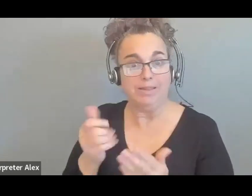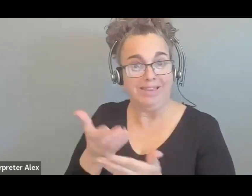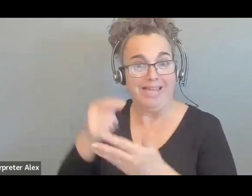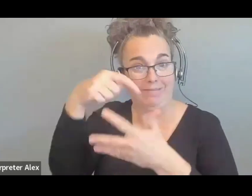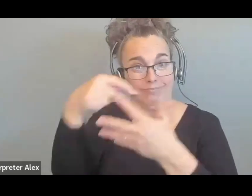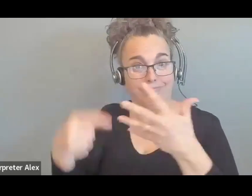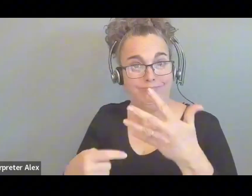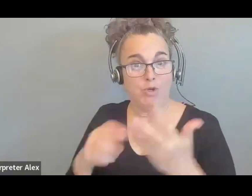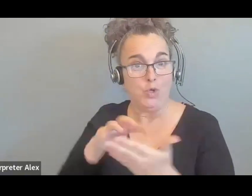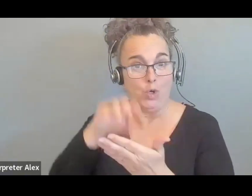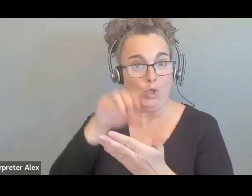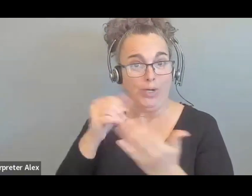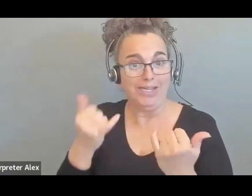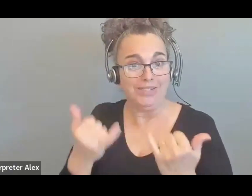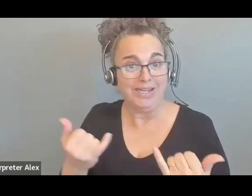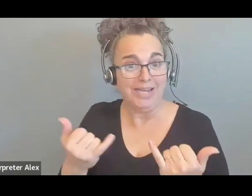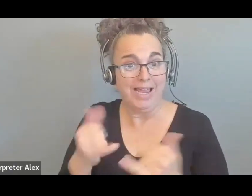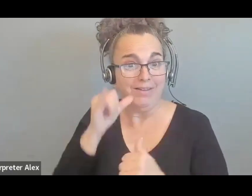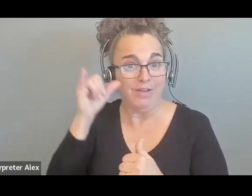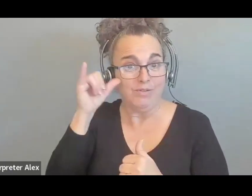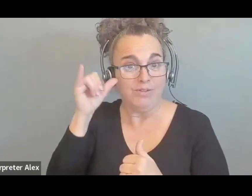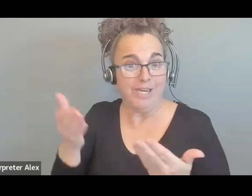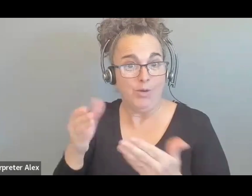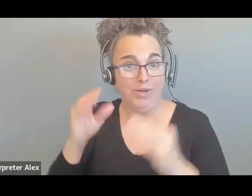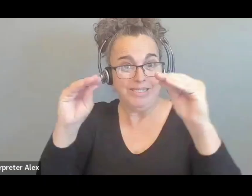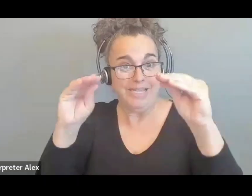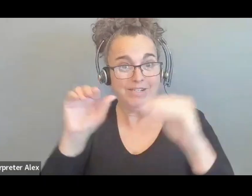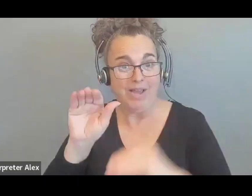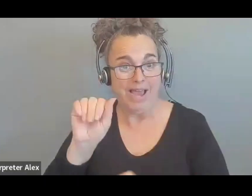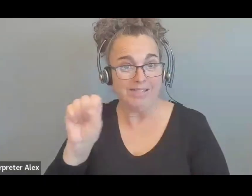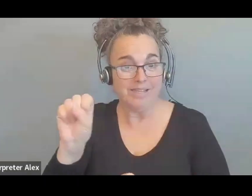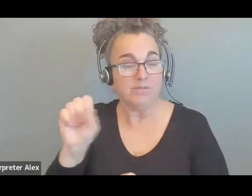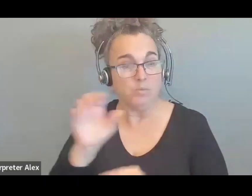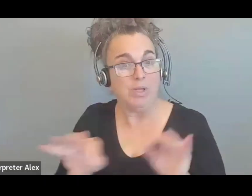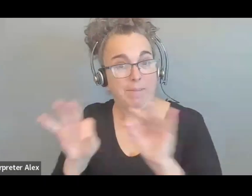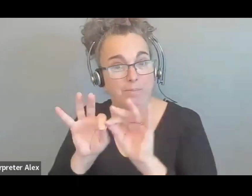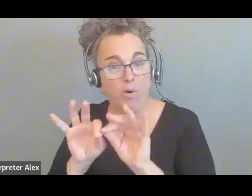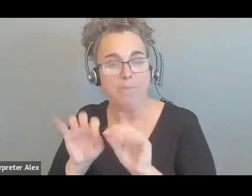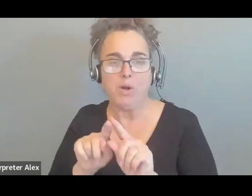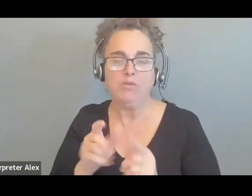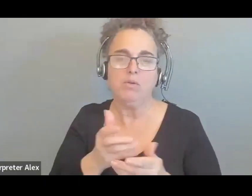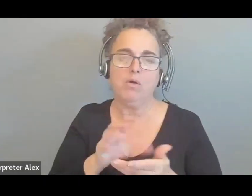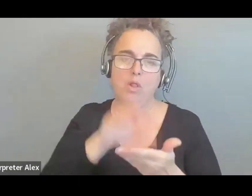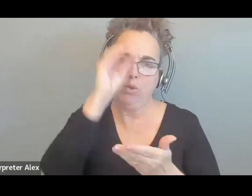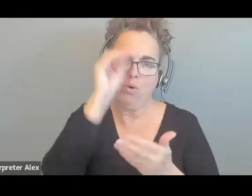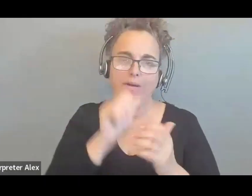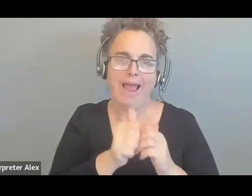But also being able to learn how to work with other people, how to work with many different